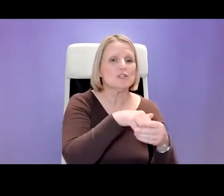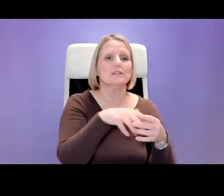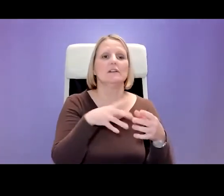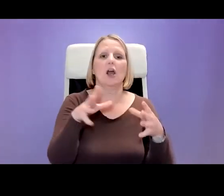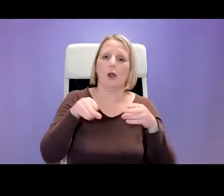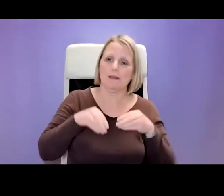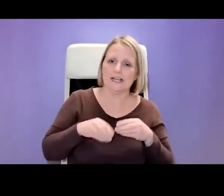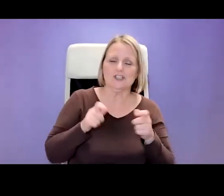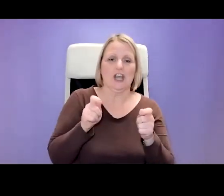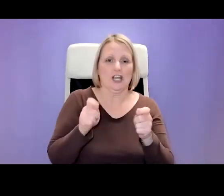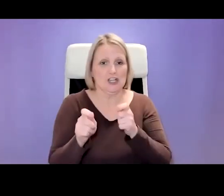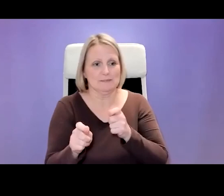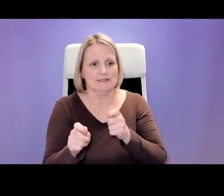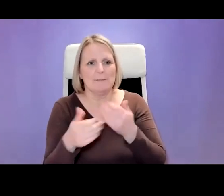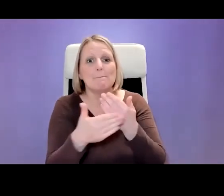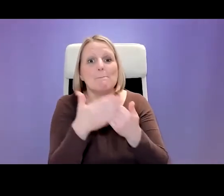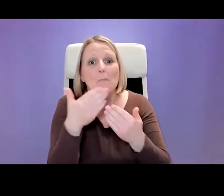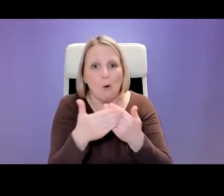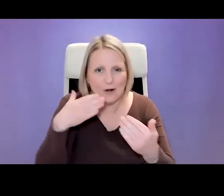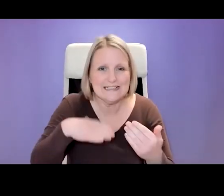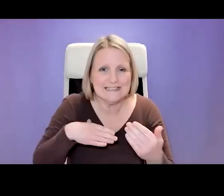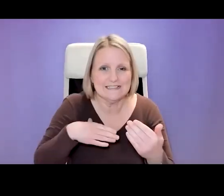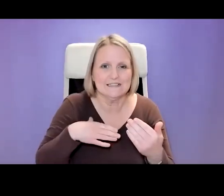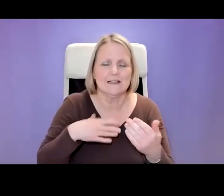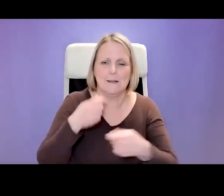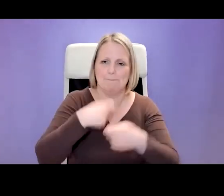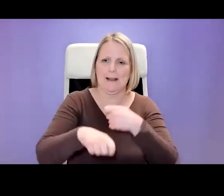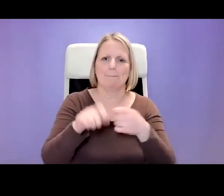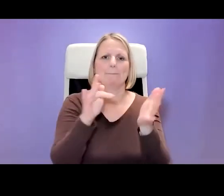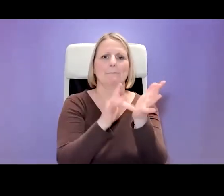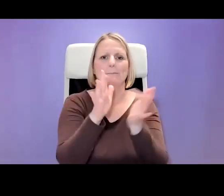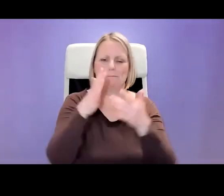but it needs to be a discussion about being the body of Christ together.